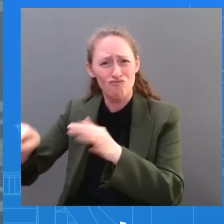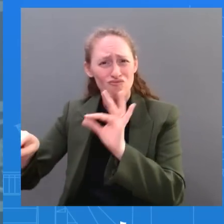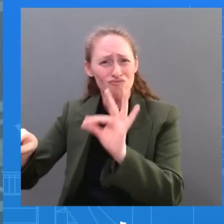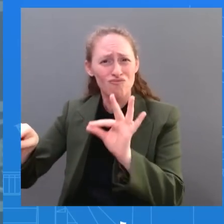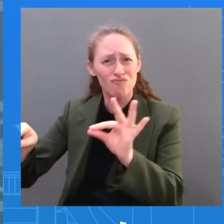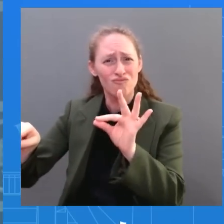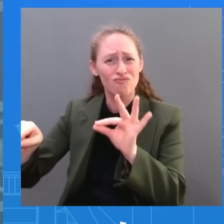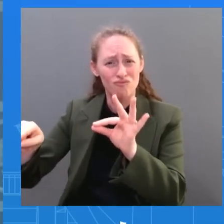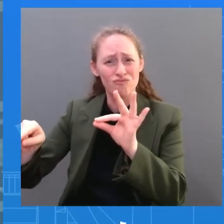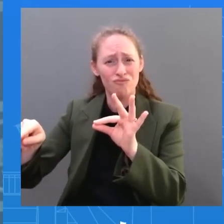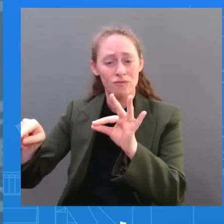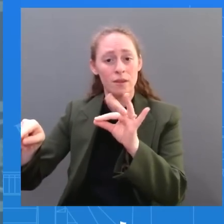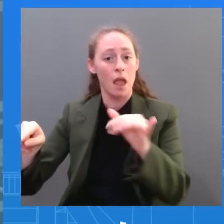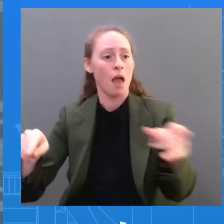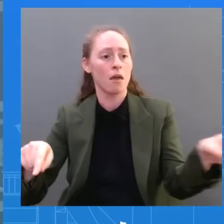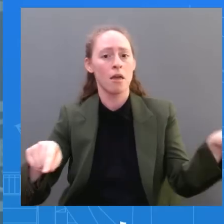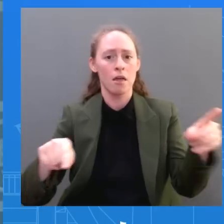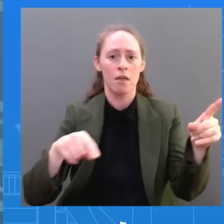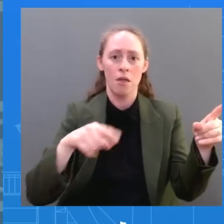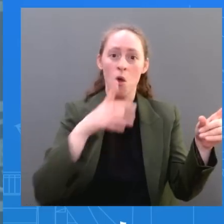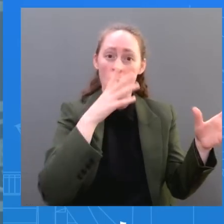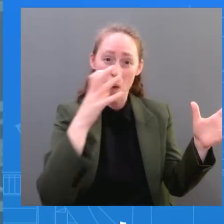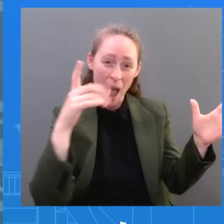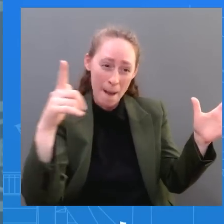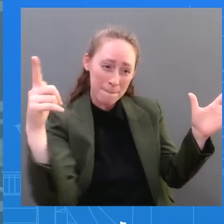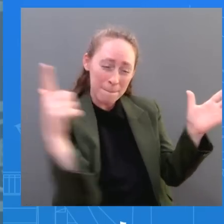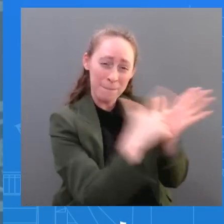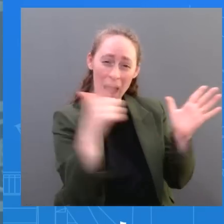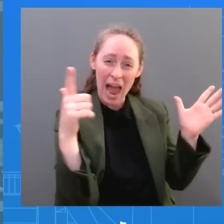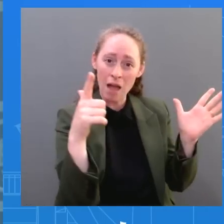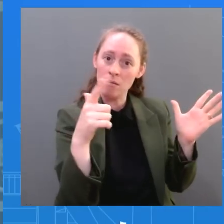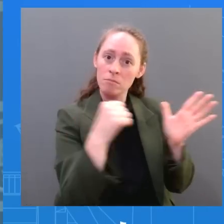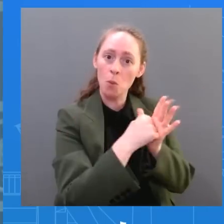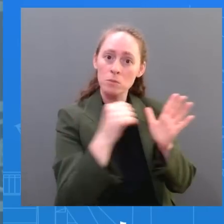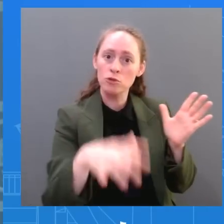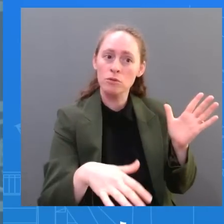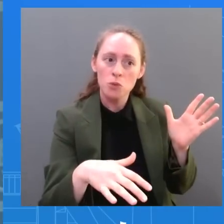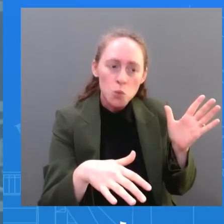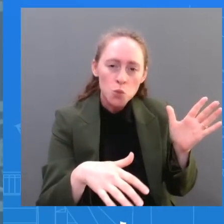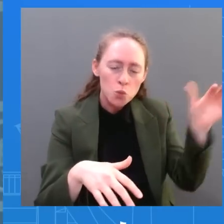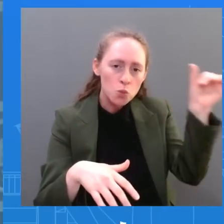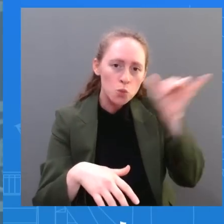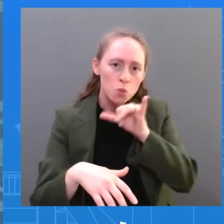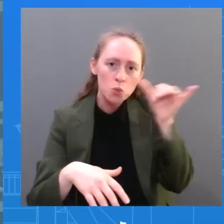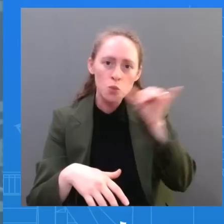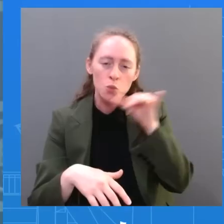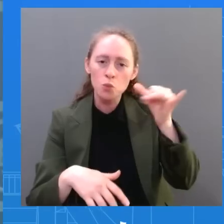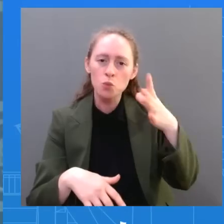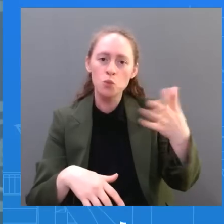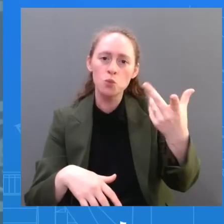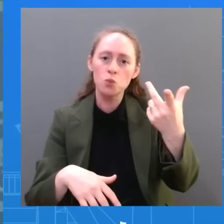their next moves are going to be medicated abortion and travel across state line. And so, we wanted to make that clear and get --